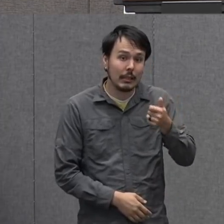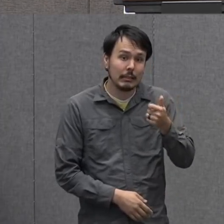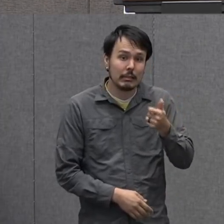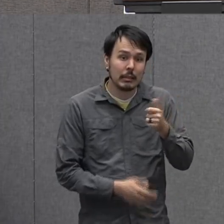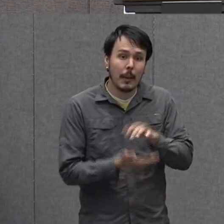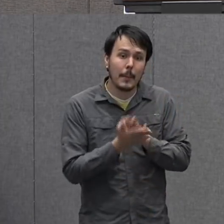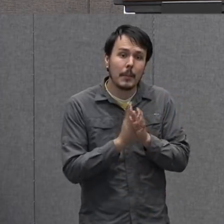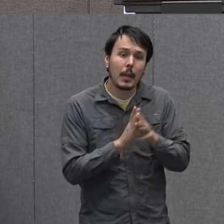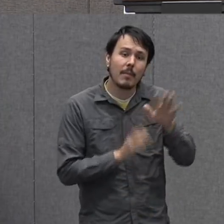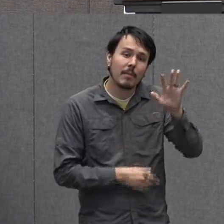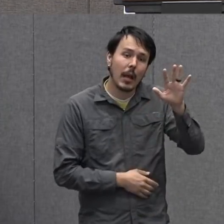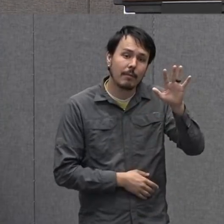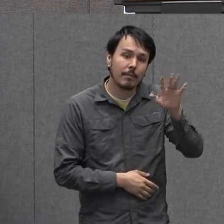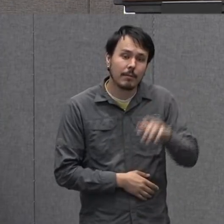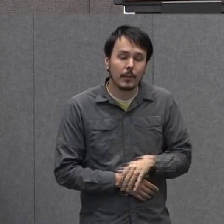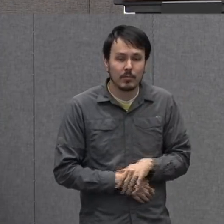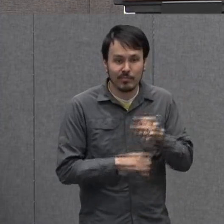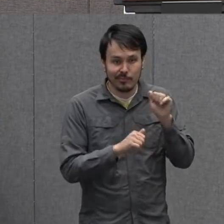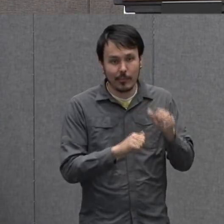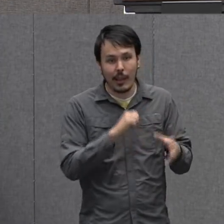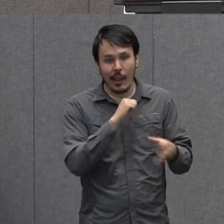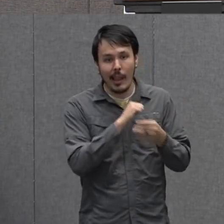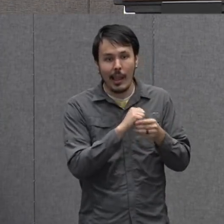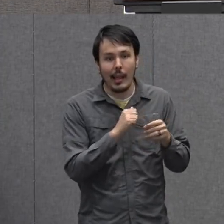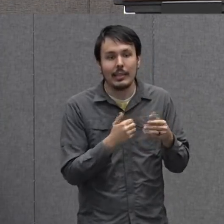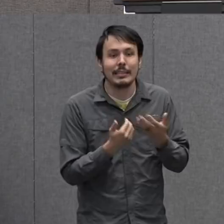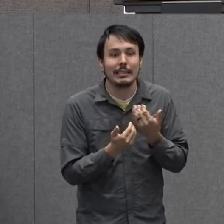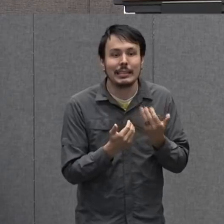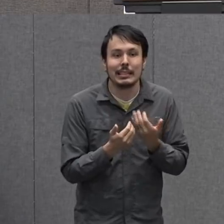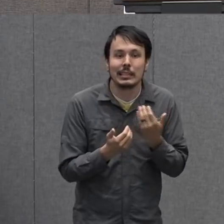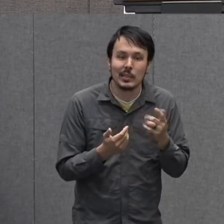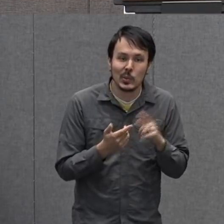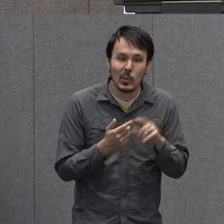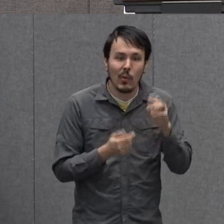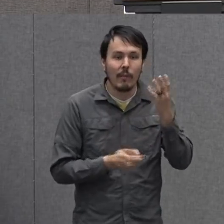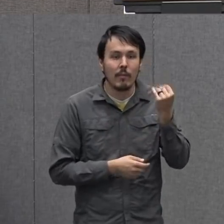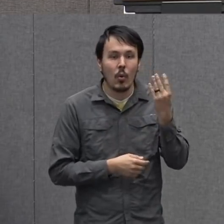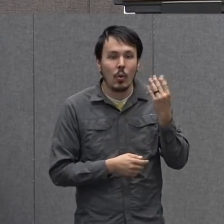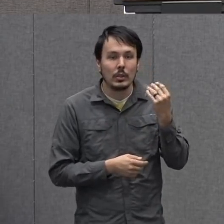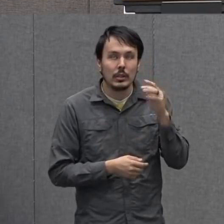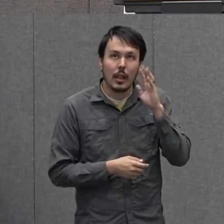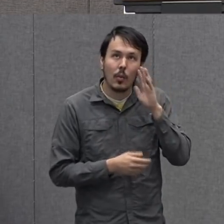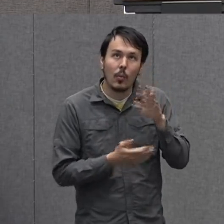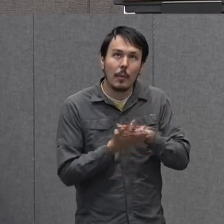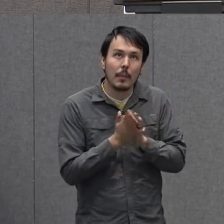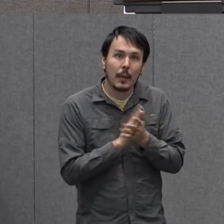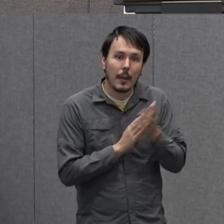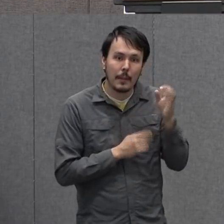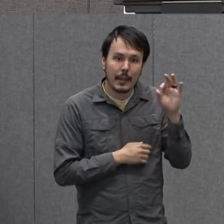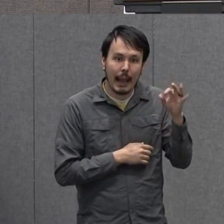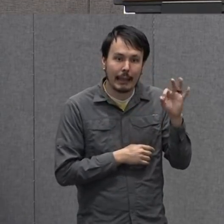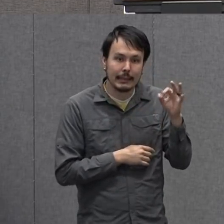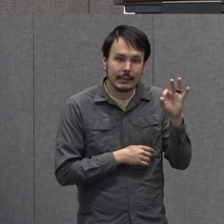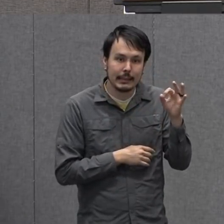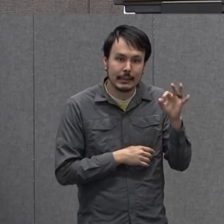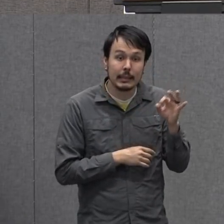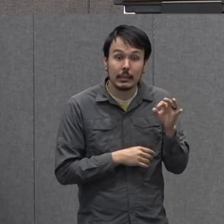and then you could add that pretty easily to the 14 'cause five and four makes 19. And then a one, we just have a one,